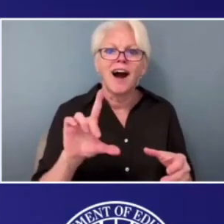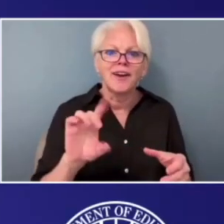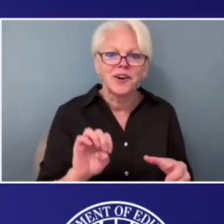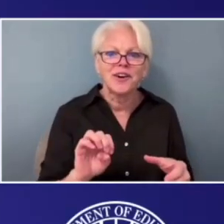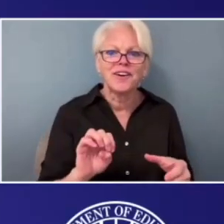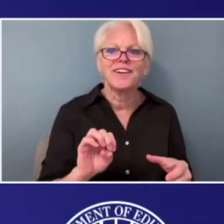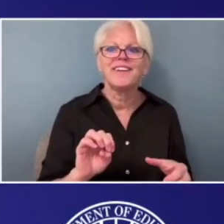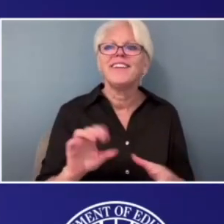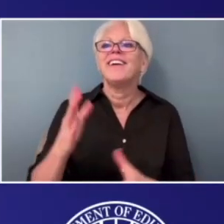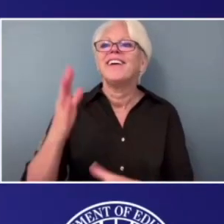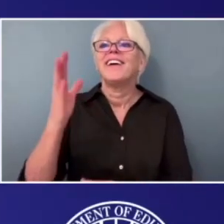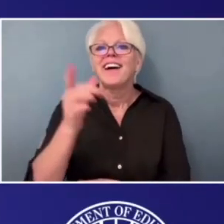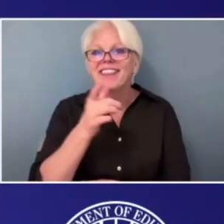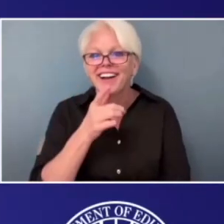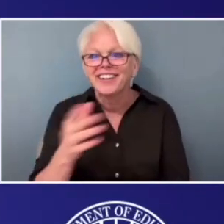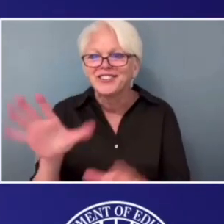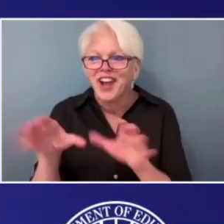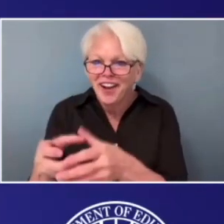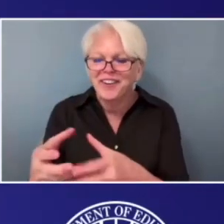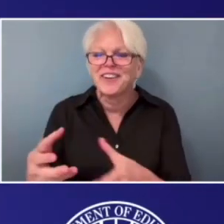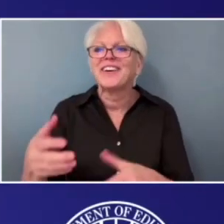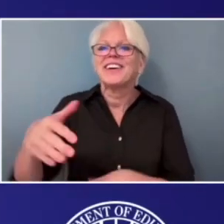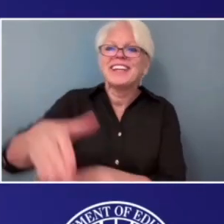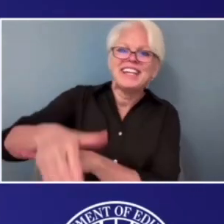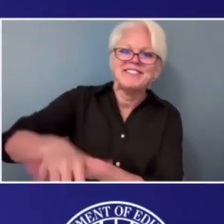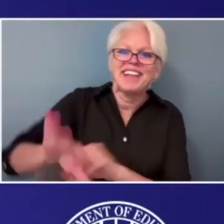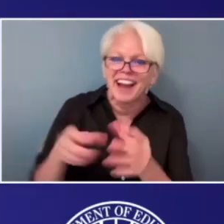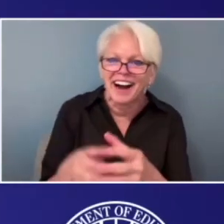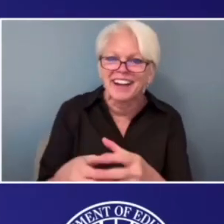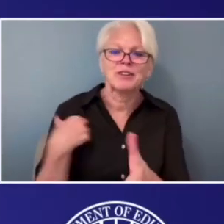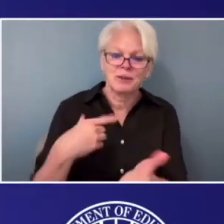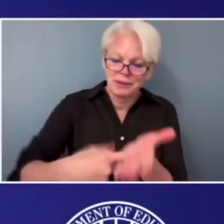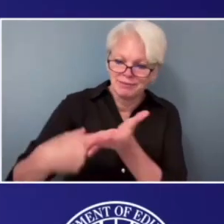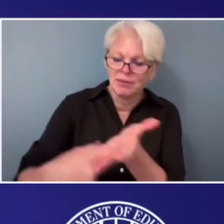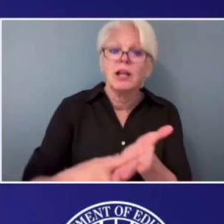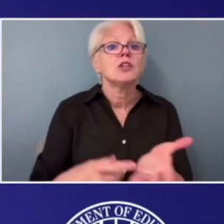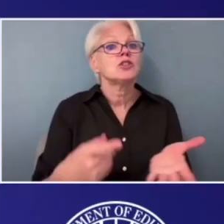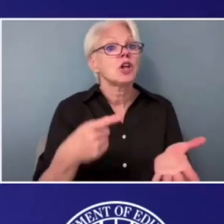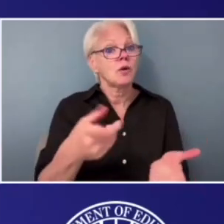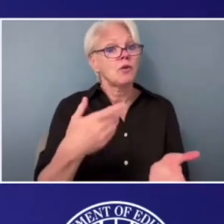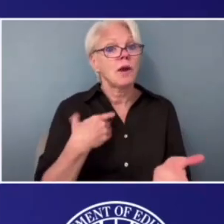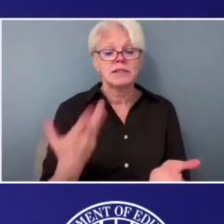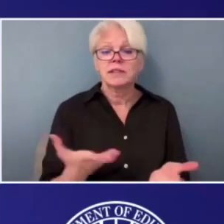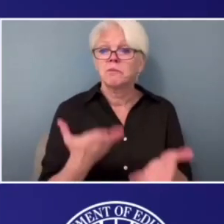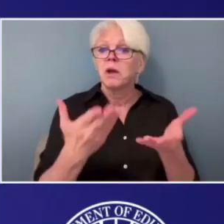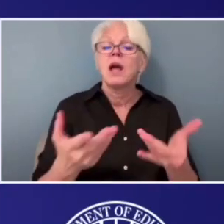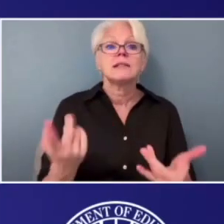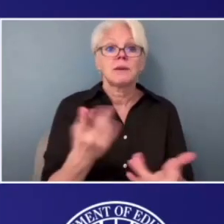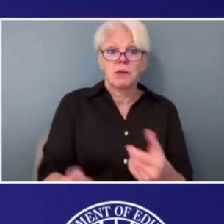because we take it very seriously. And so if you have something, an example or something that will help us, we most definitely would like to see that.